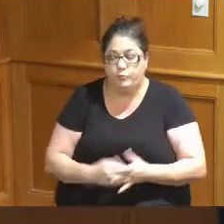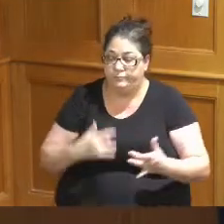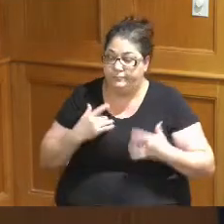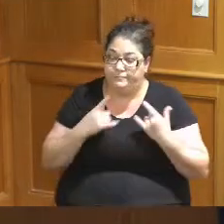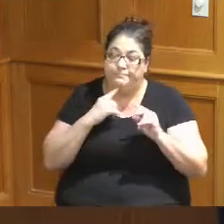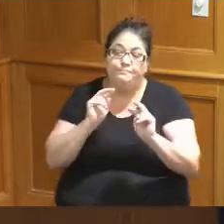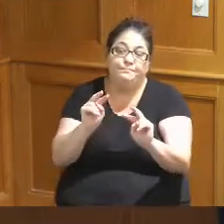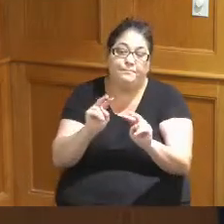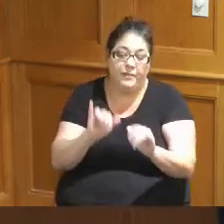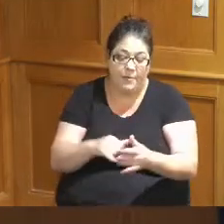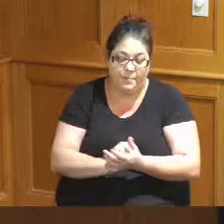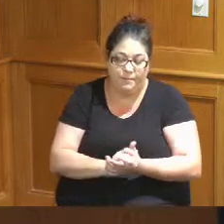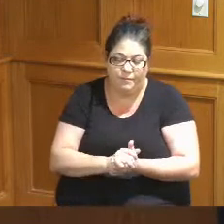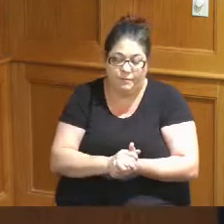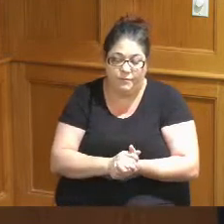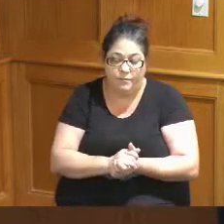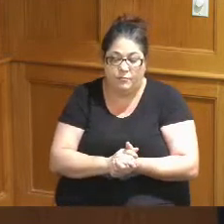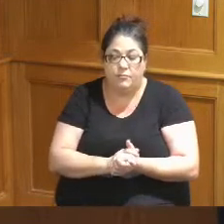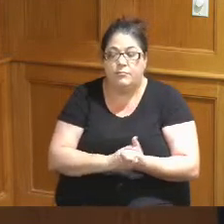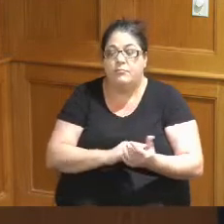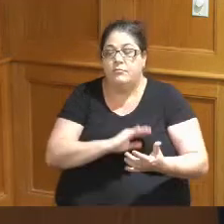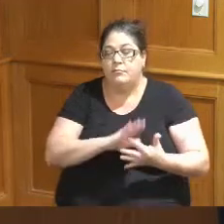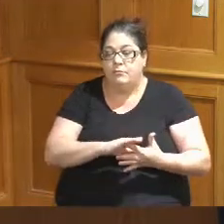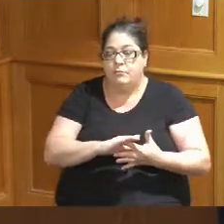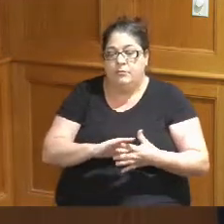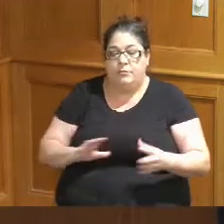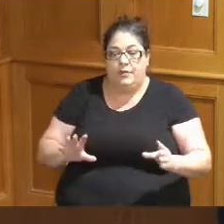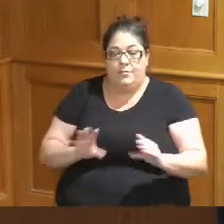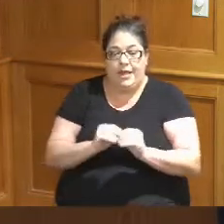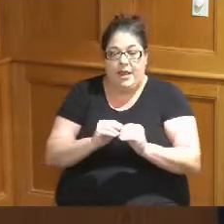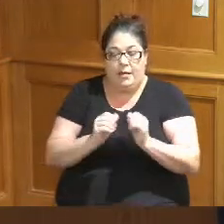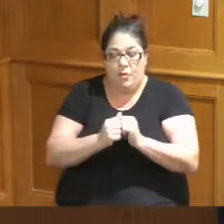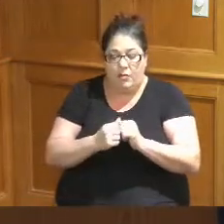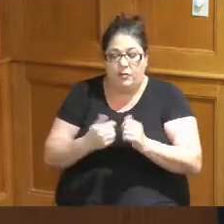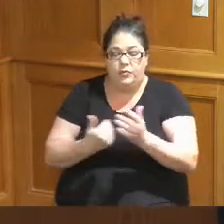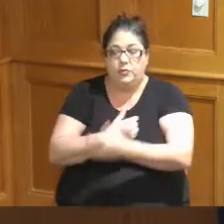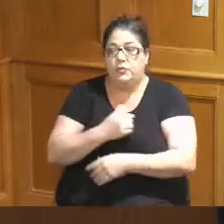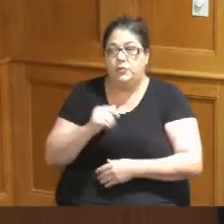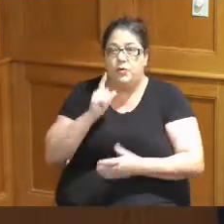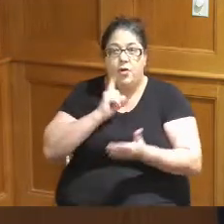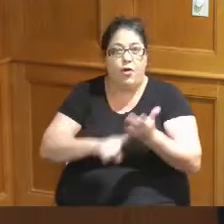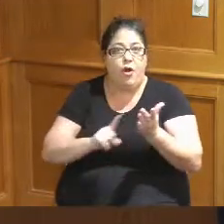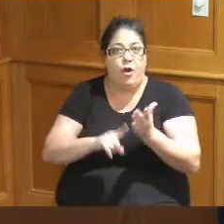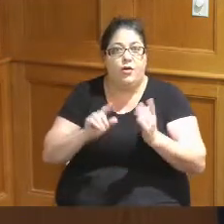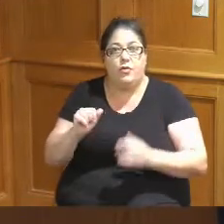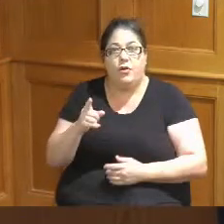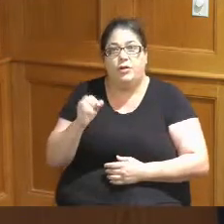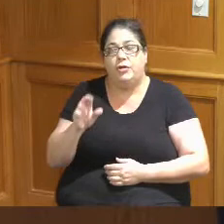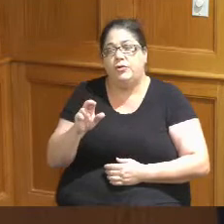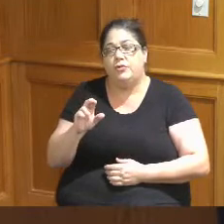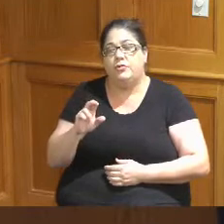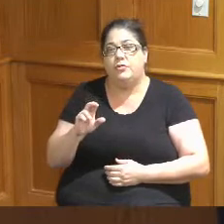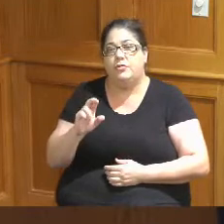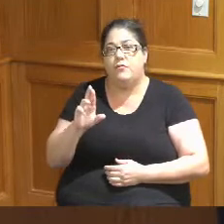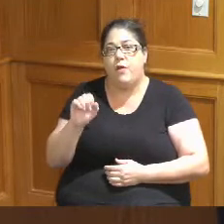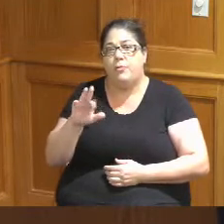also had a meeting with our new Auditor Bridget Kelly and trying to understand the